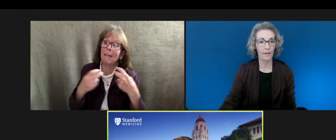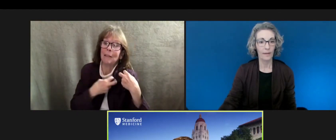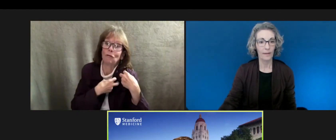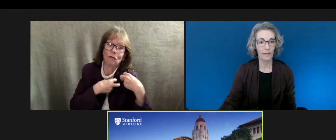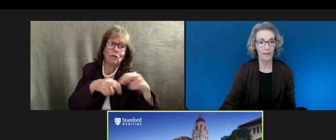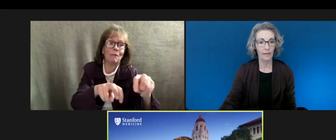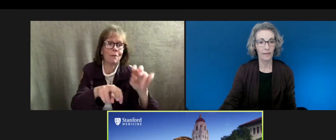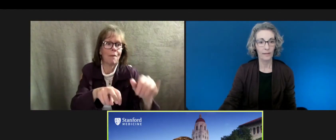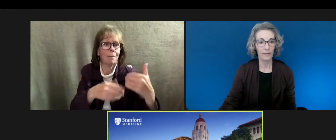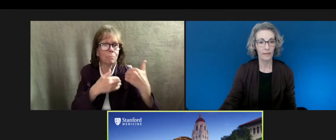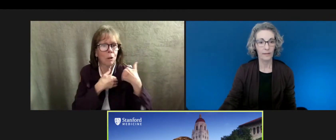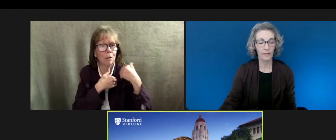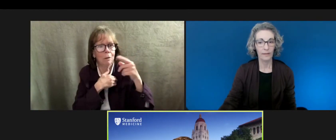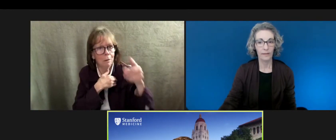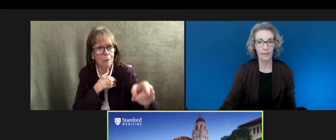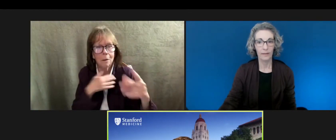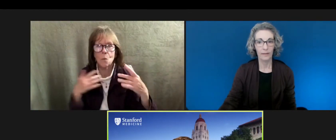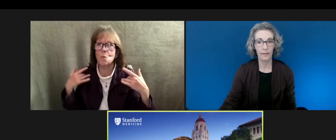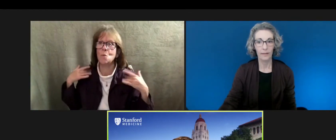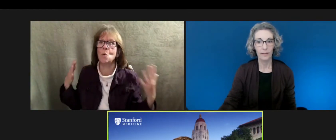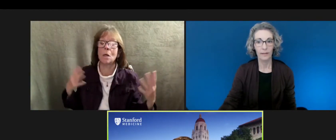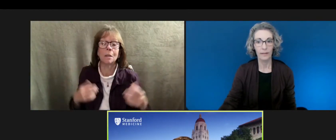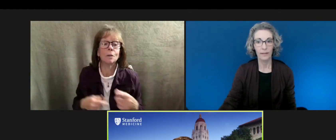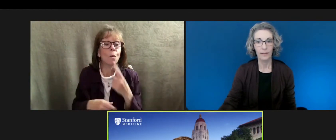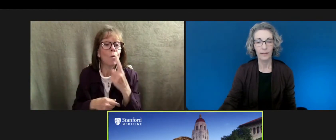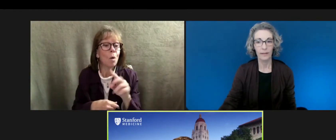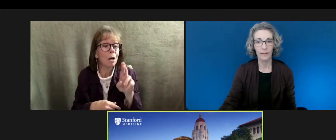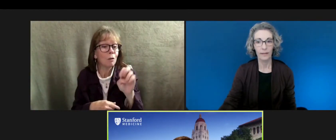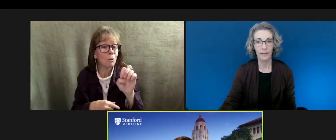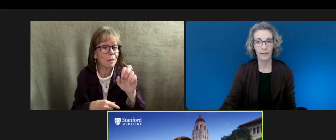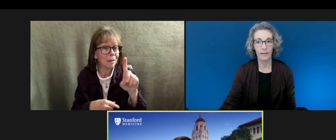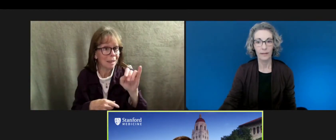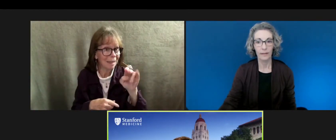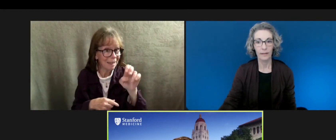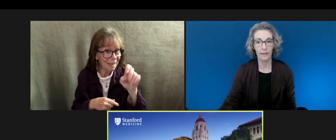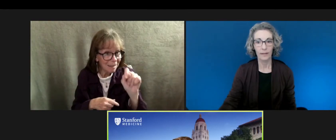So an accommodation for one resident It should be facilitated by the hospital